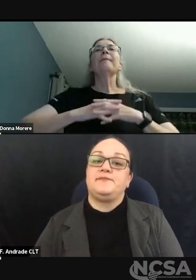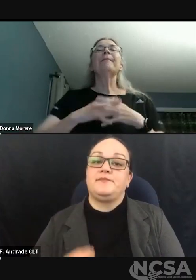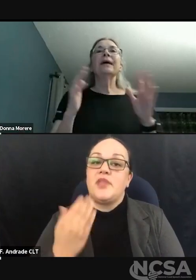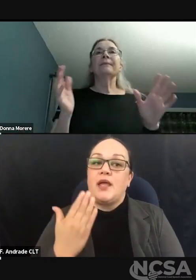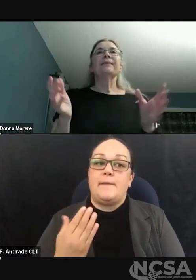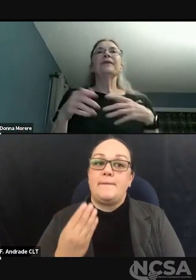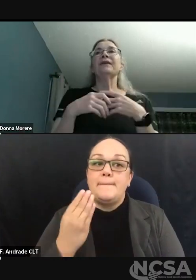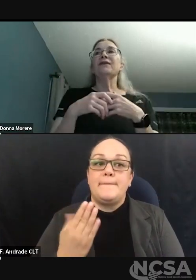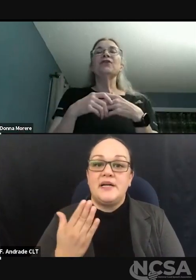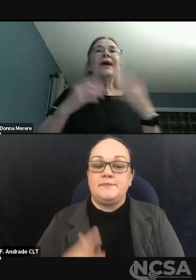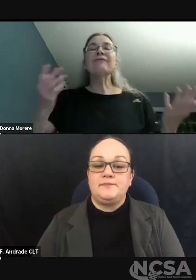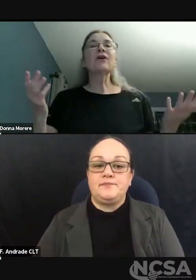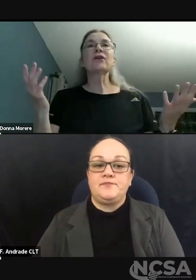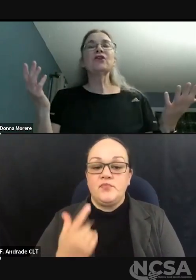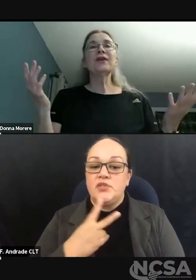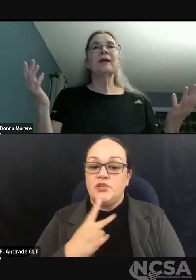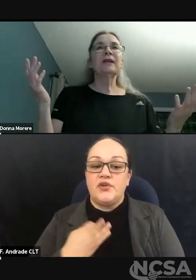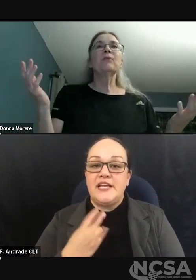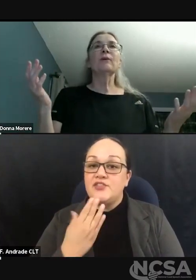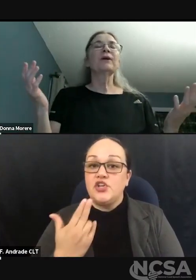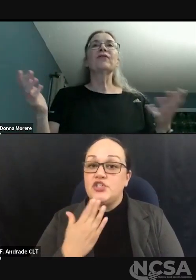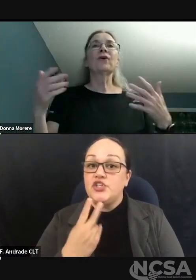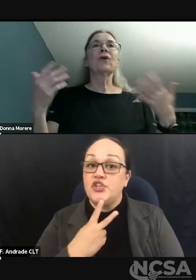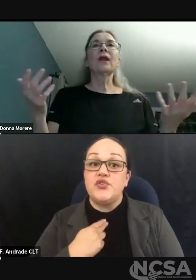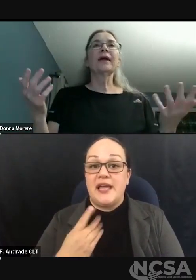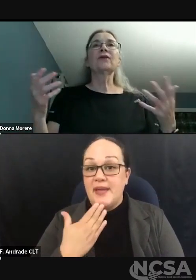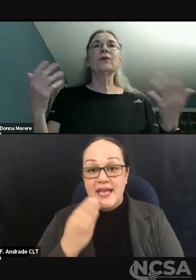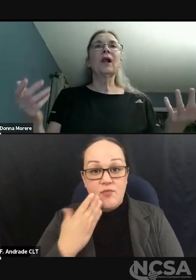But you don't have to go to Cue Camp anymore because they're online cueing classes.